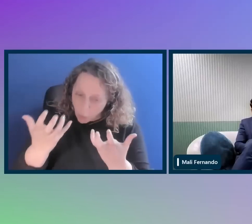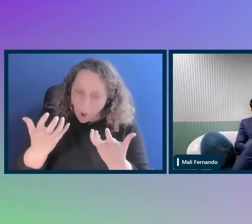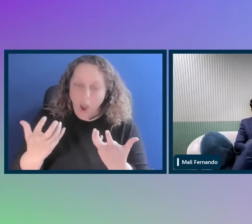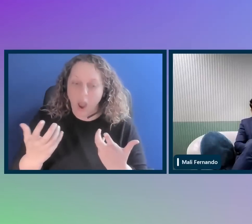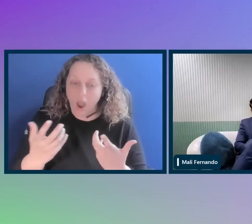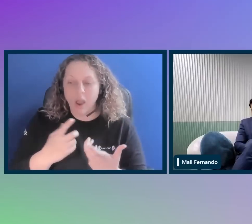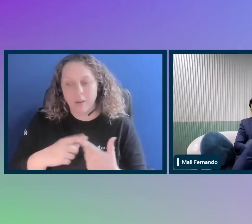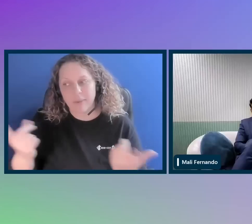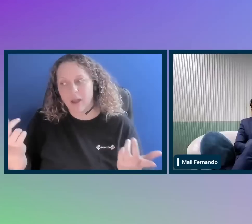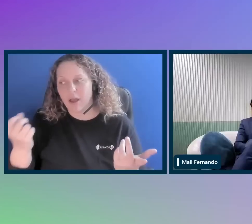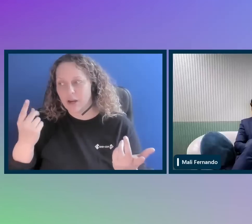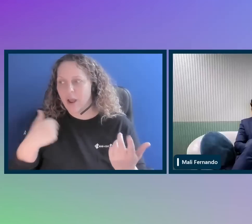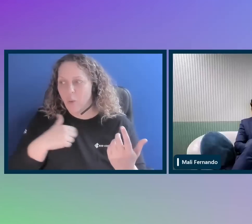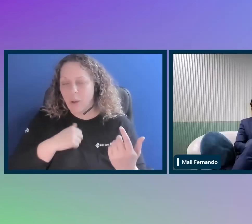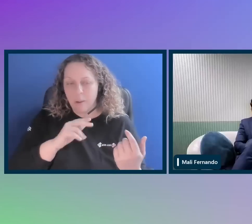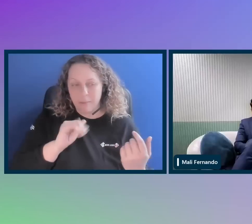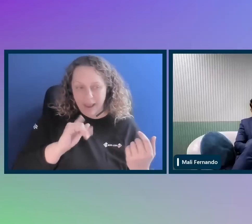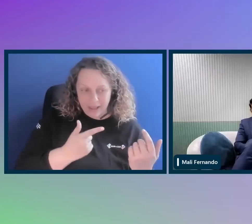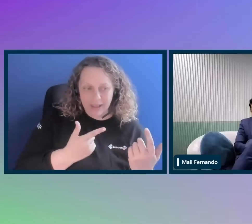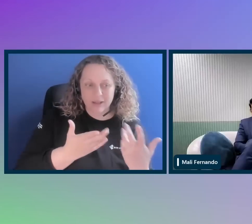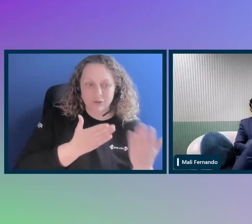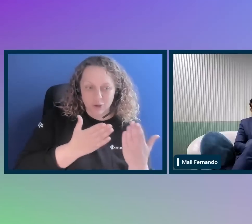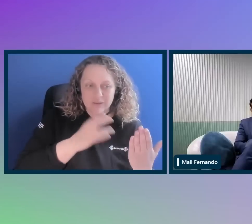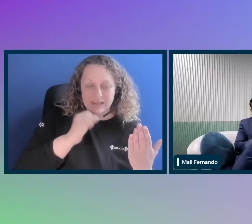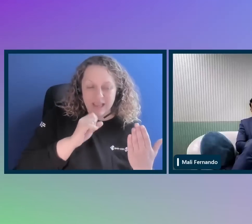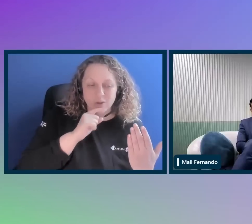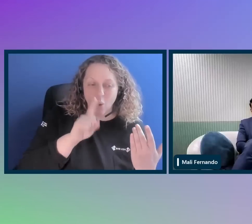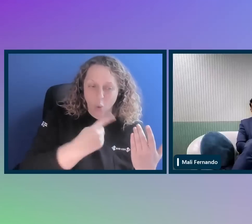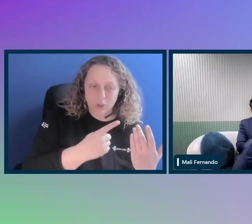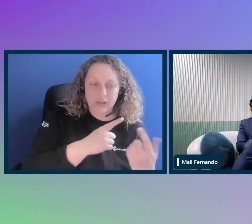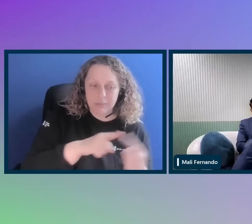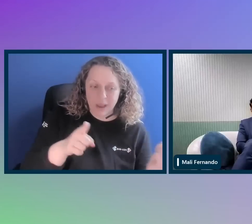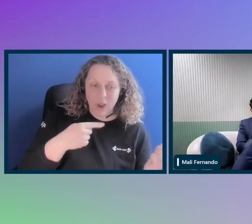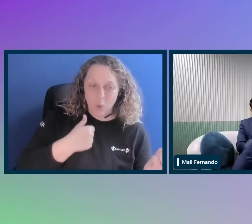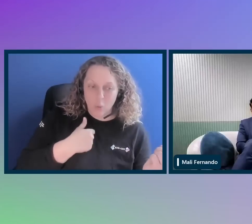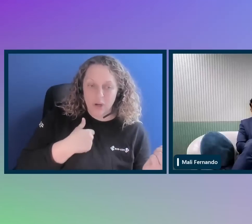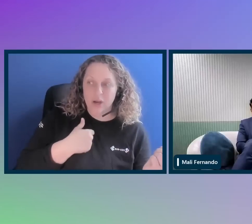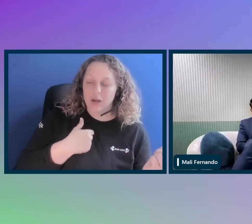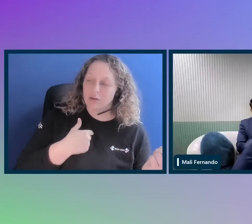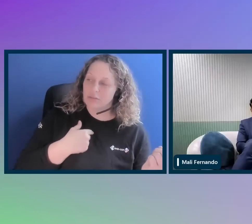but they want to make sure that actually they are making a contribution to their communities